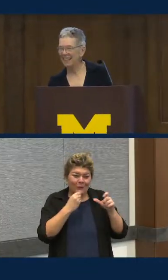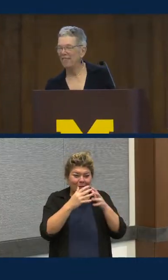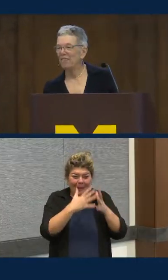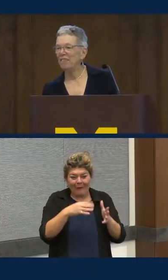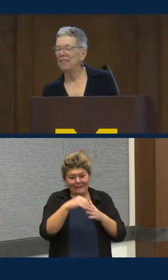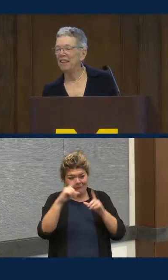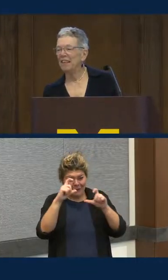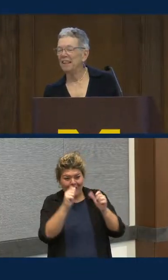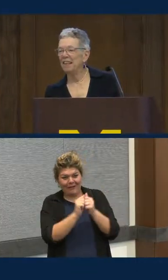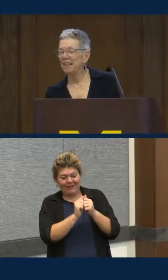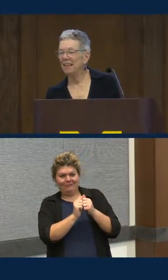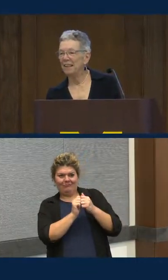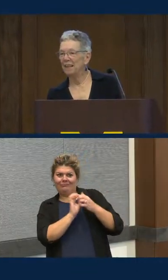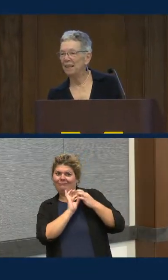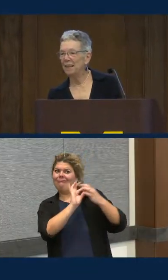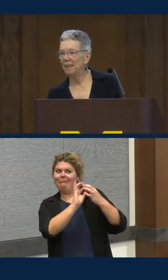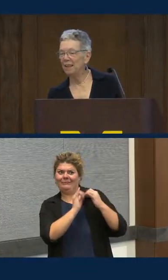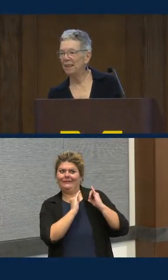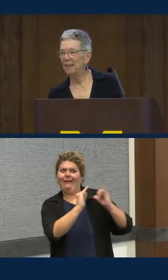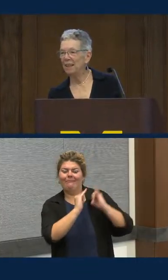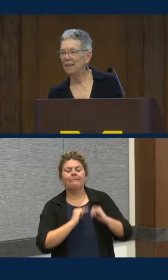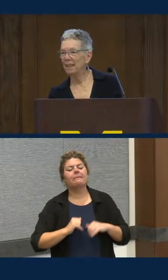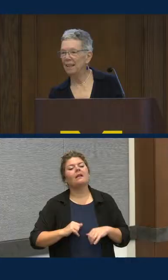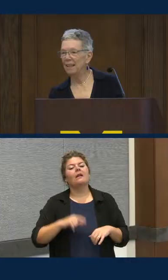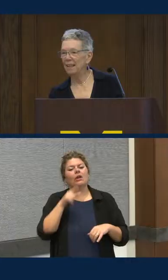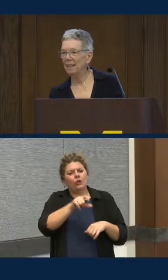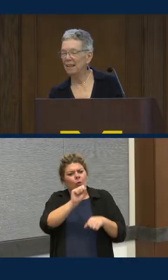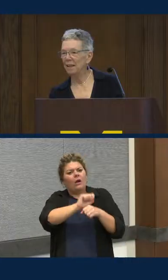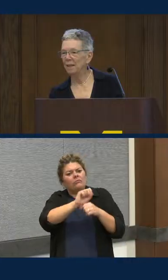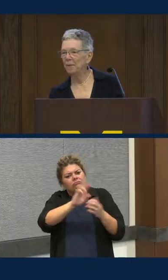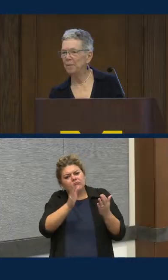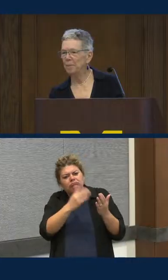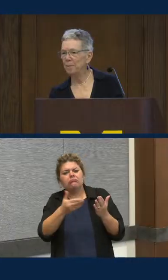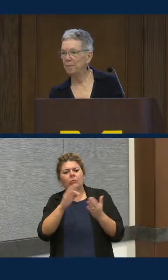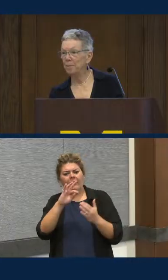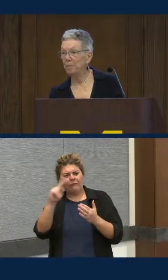you were working through frank's